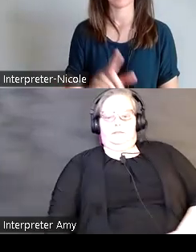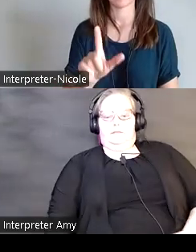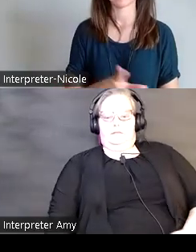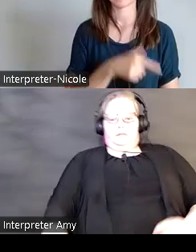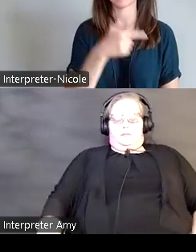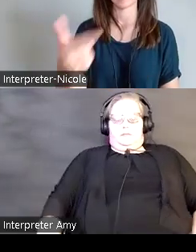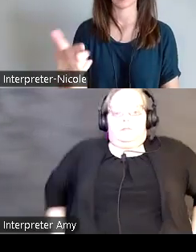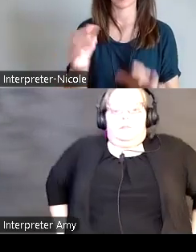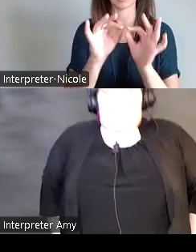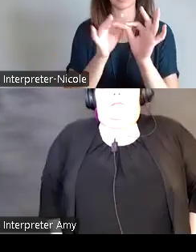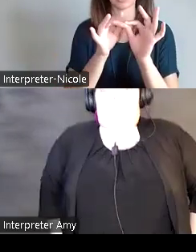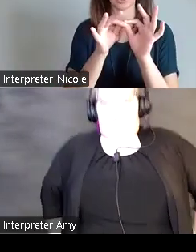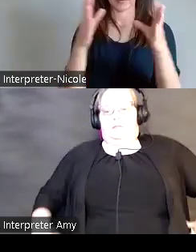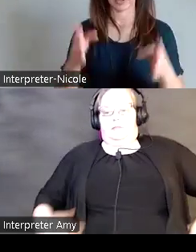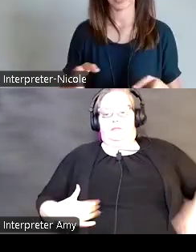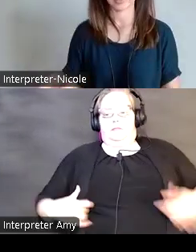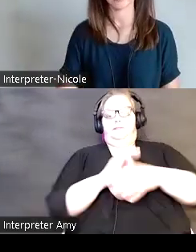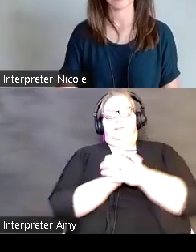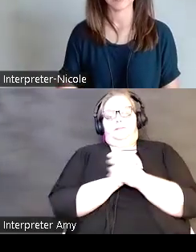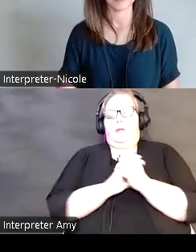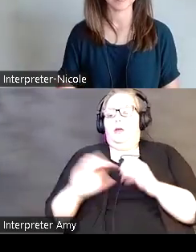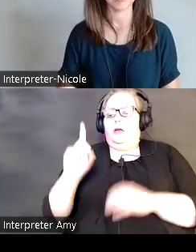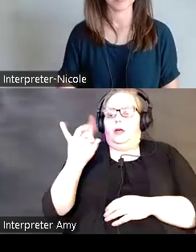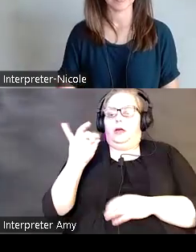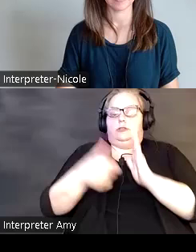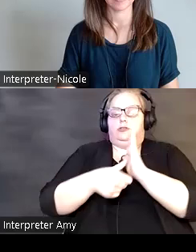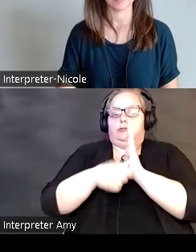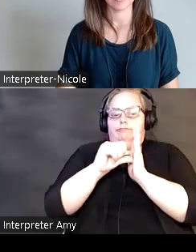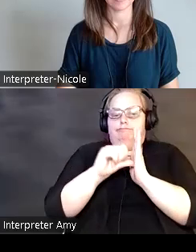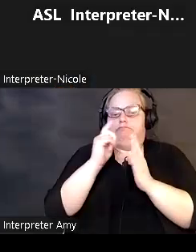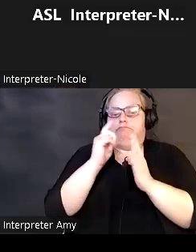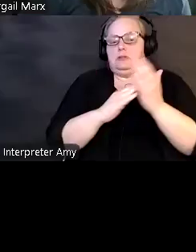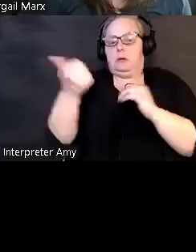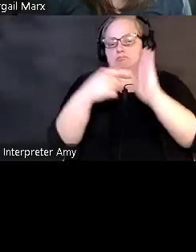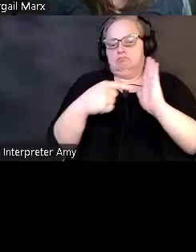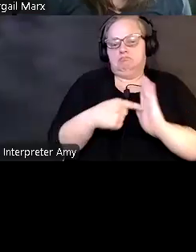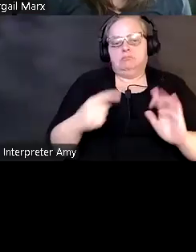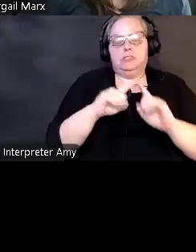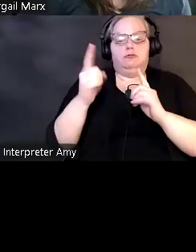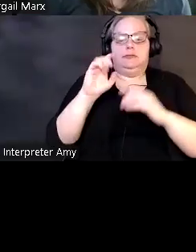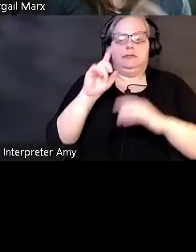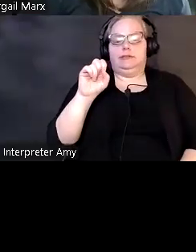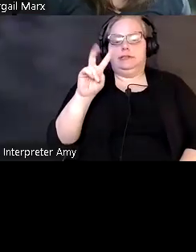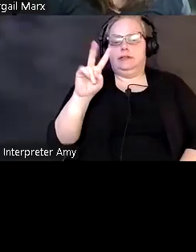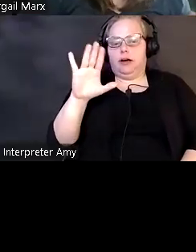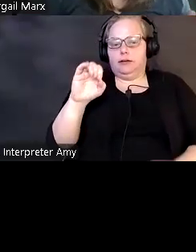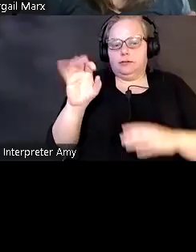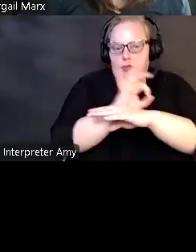I did just highlight some other examples of device functions like those computer